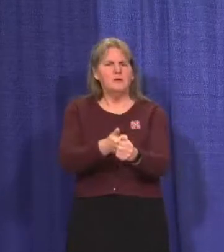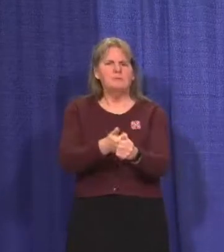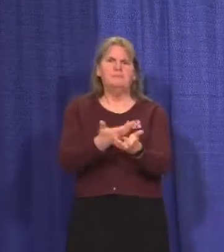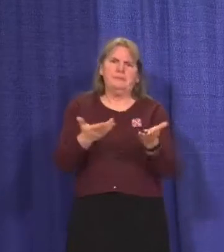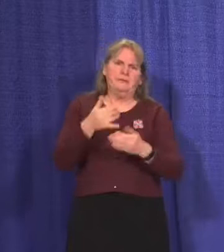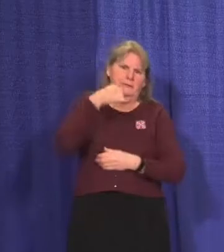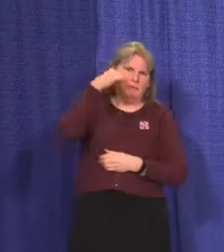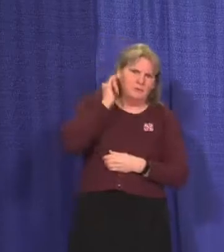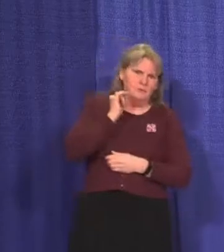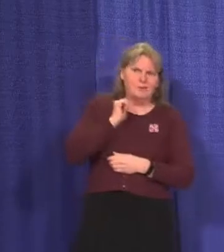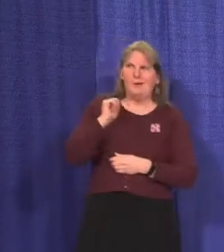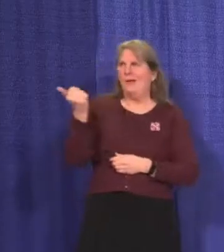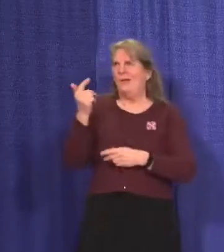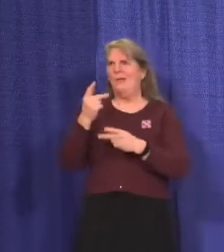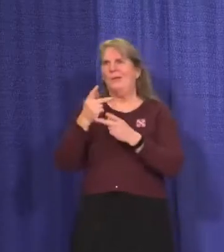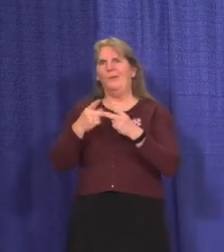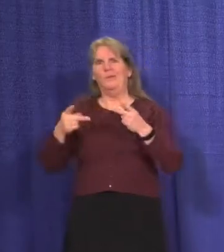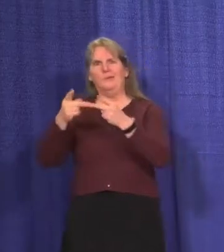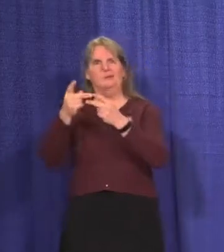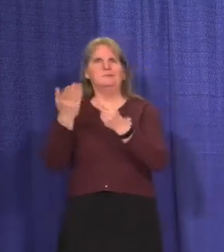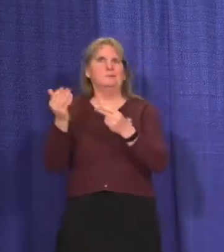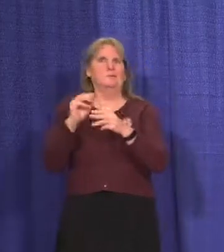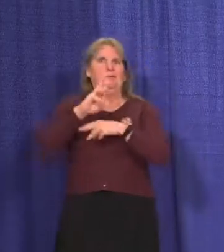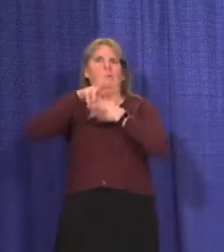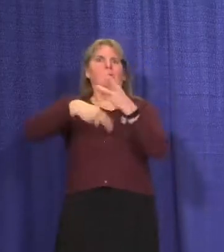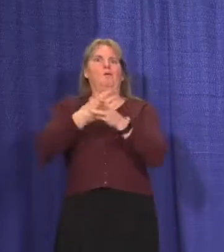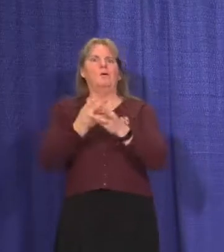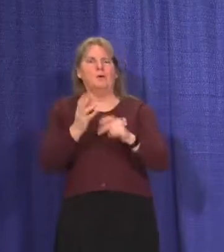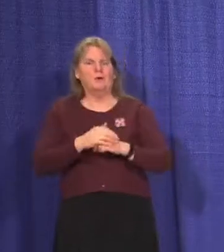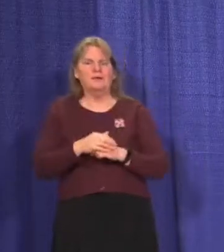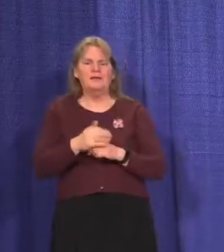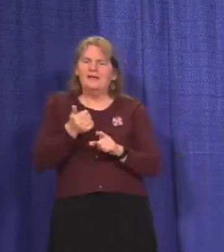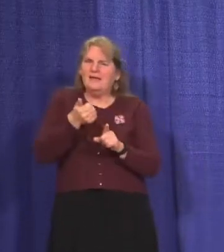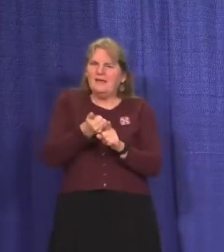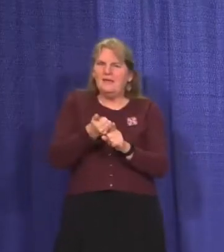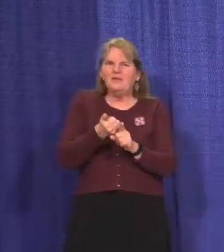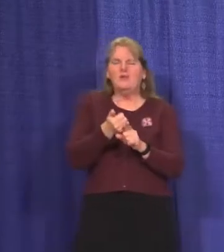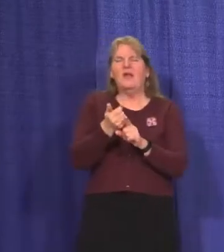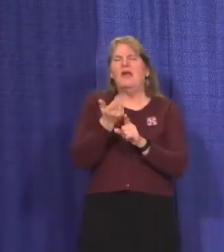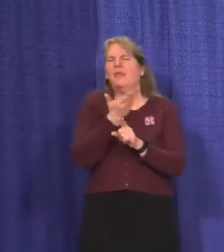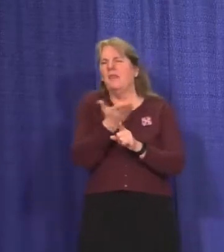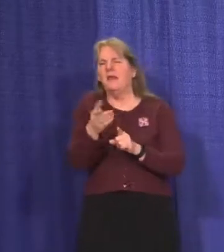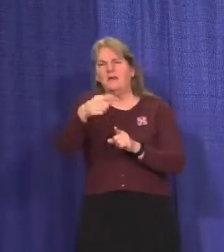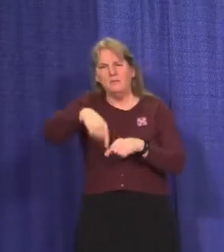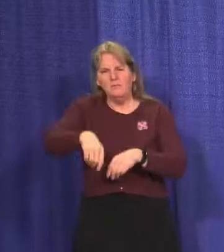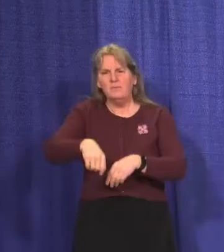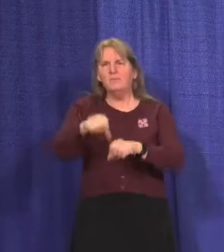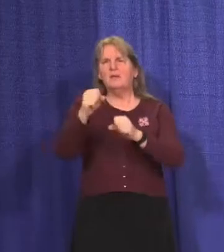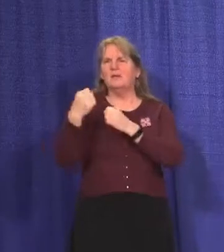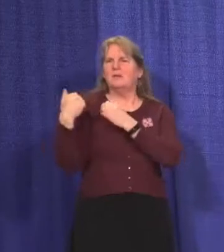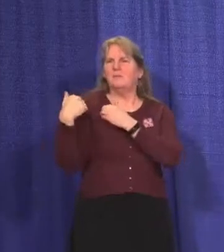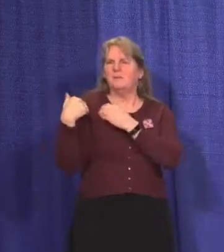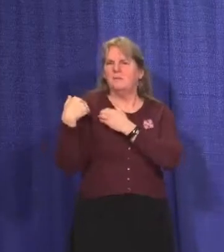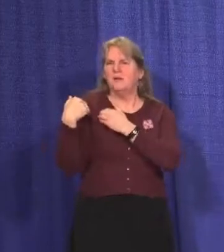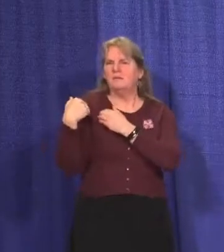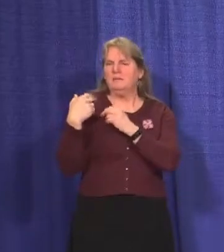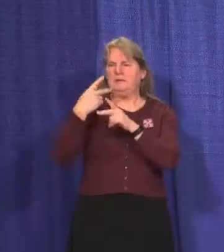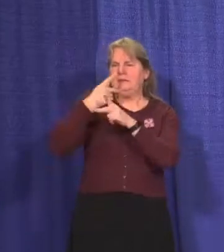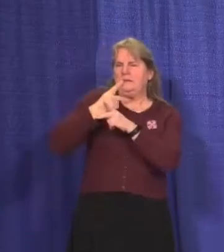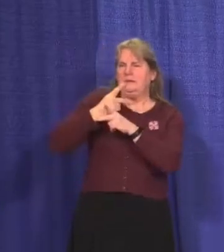anywhere else. And each person's actions contribute to the whole